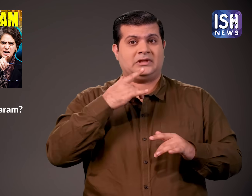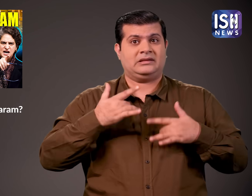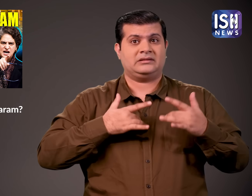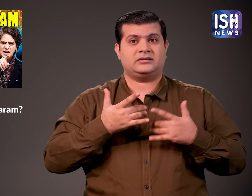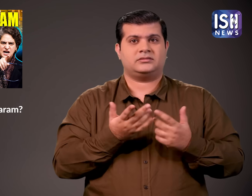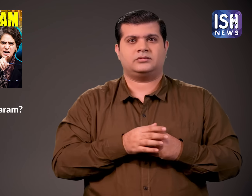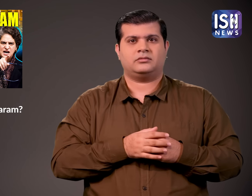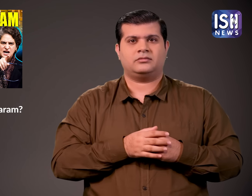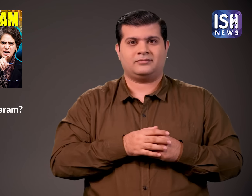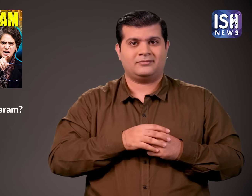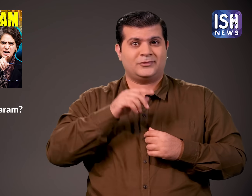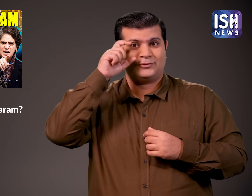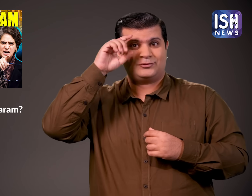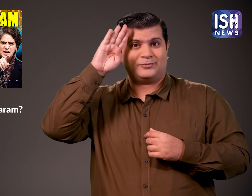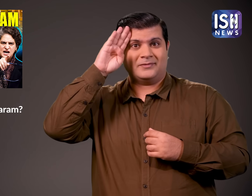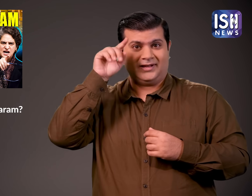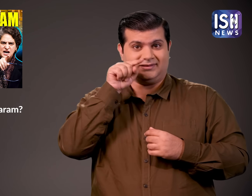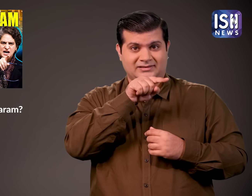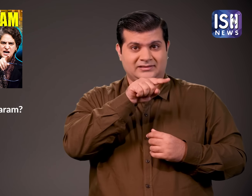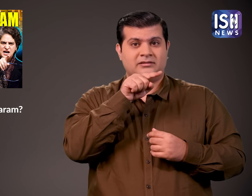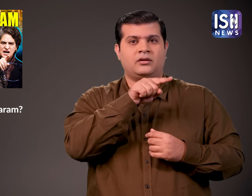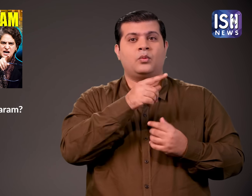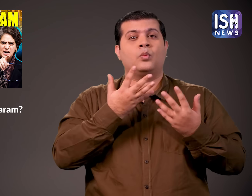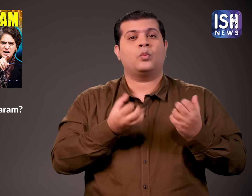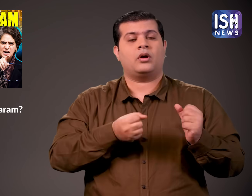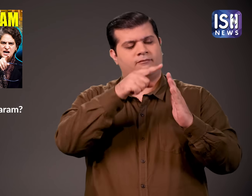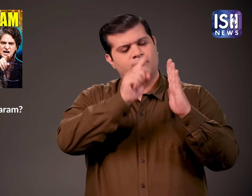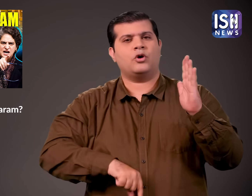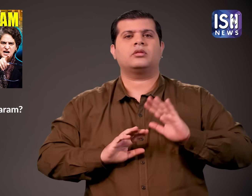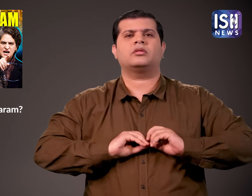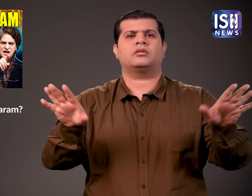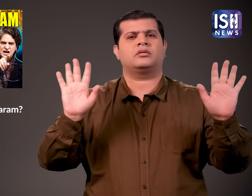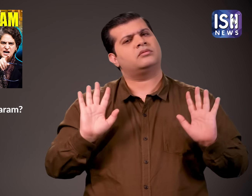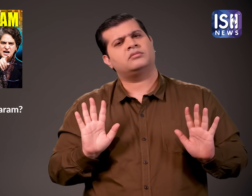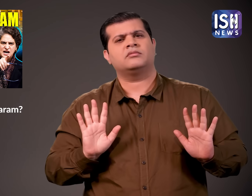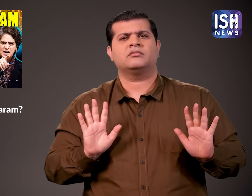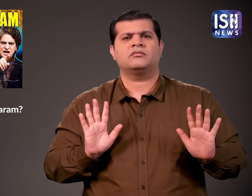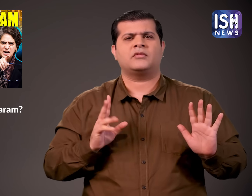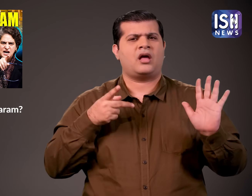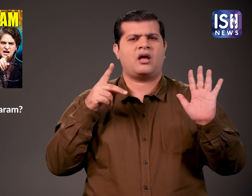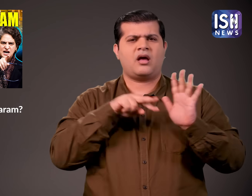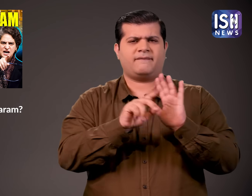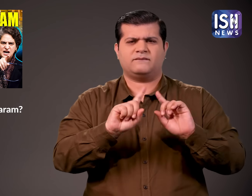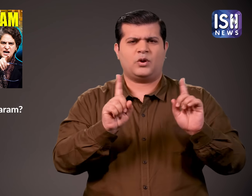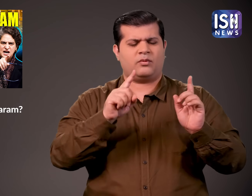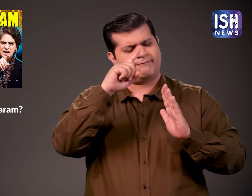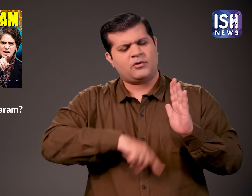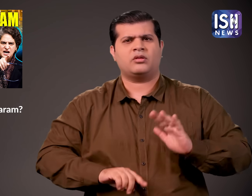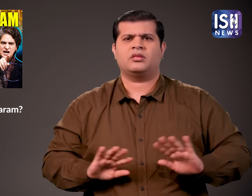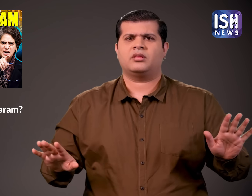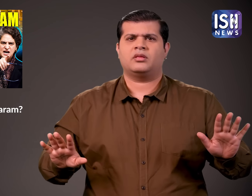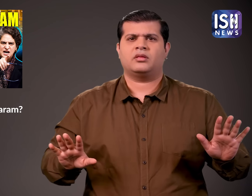Interestingly, Subhash Chandra Bose wanted the full song to be adopted and opposed cutting it short.